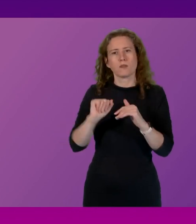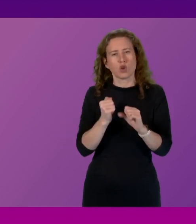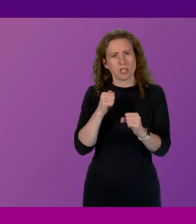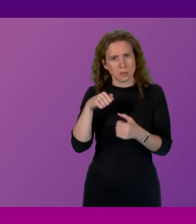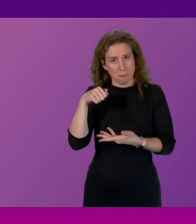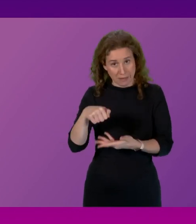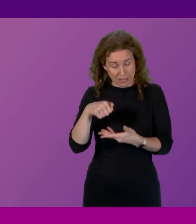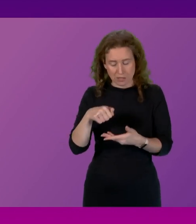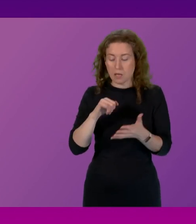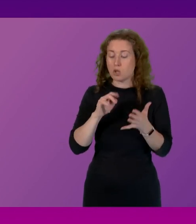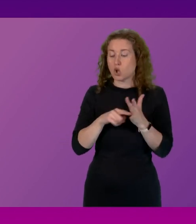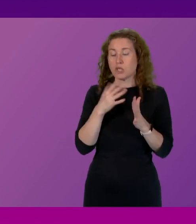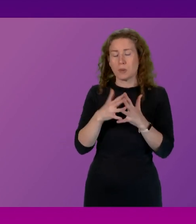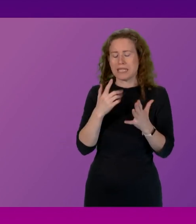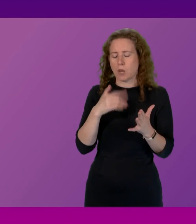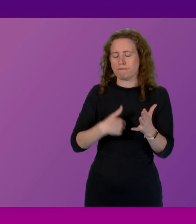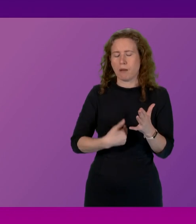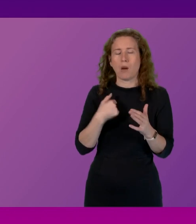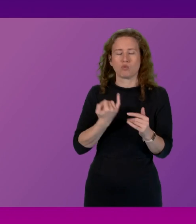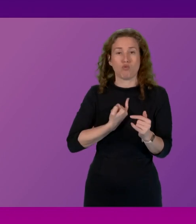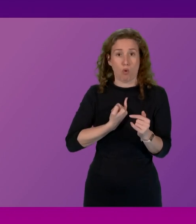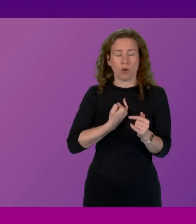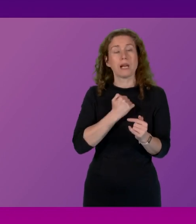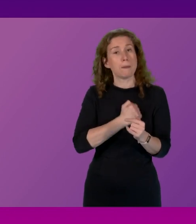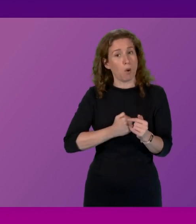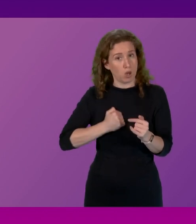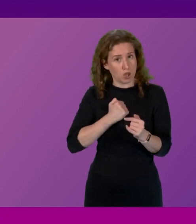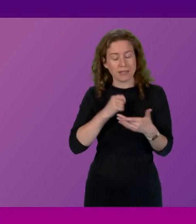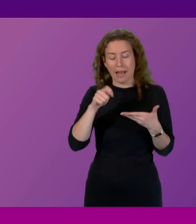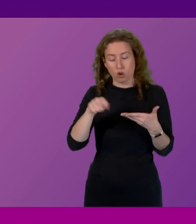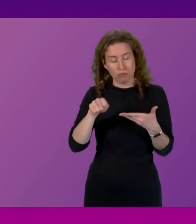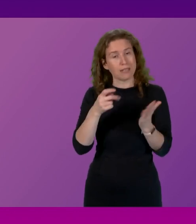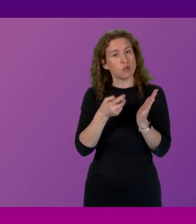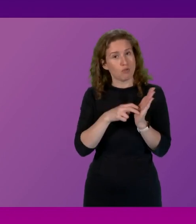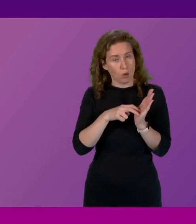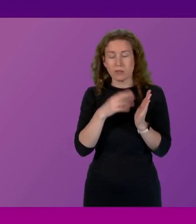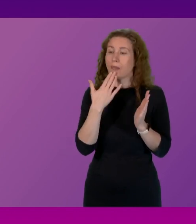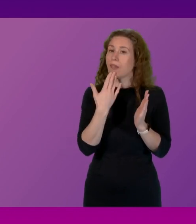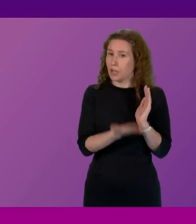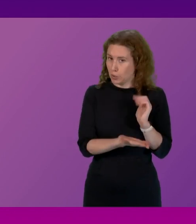Mr Swinney has now admitted to me that he was wrong, has apologised and has corrected the record, and I thank him for that.